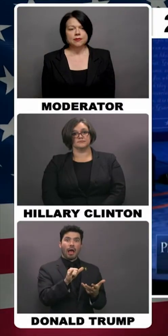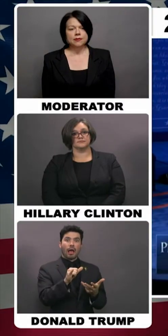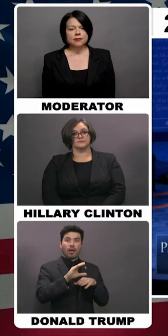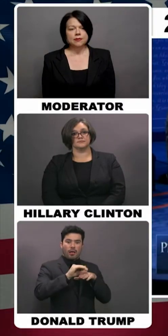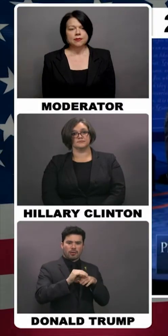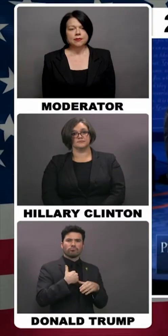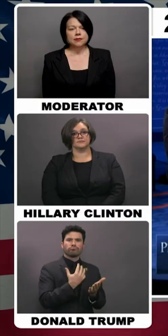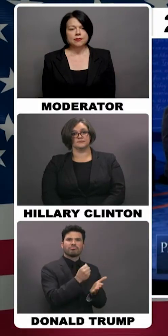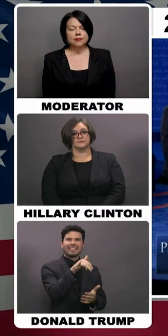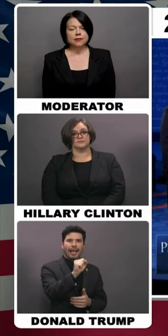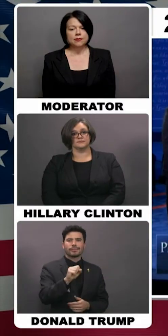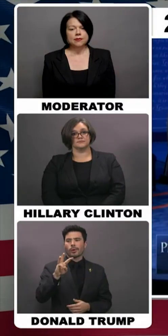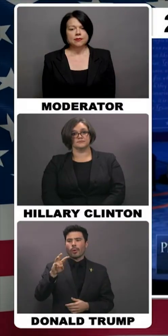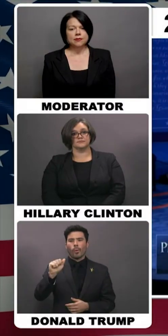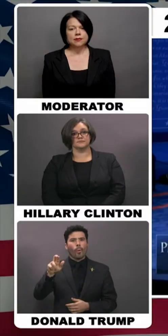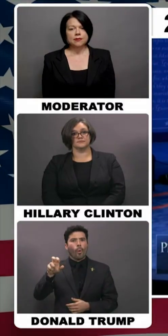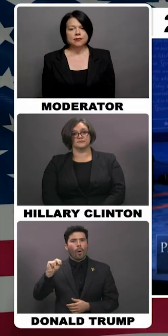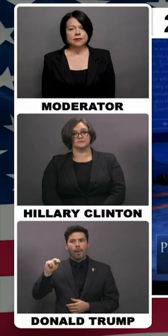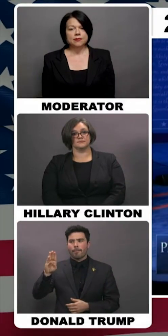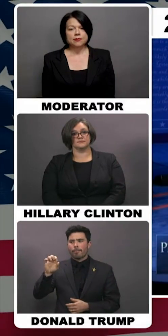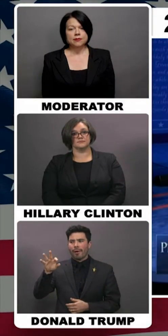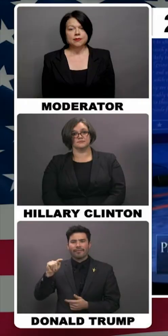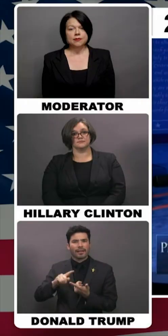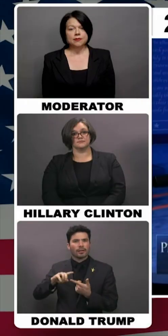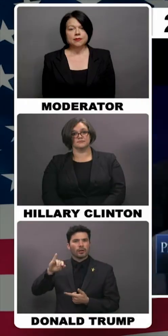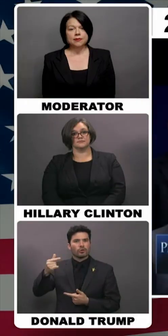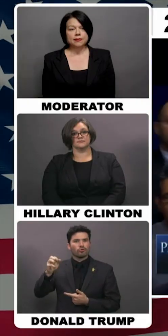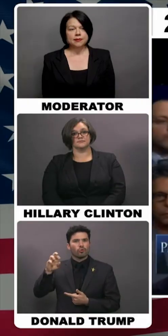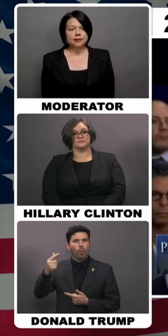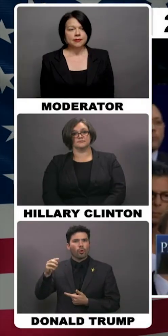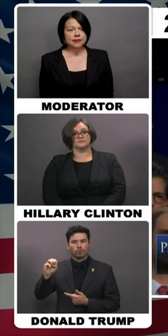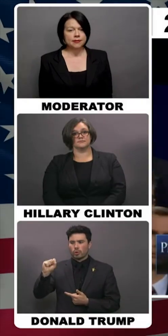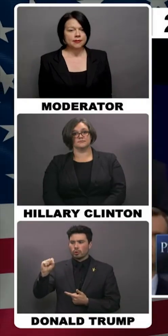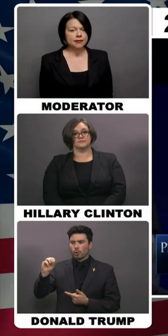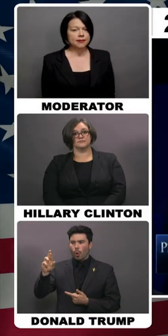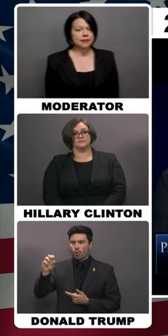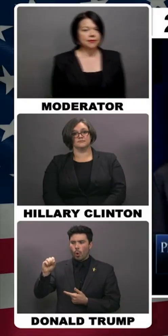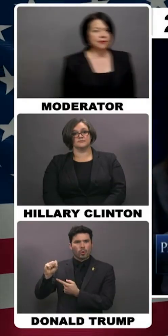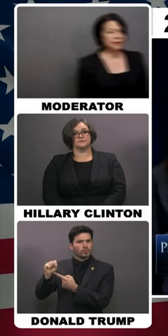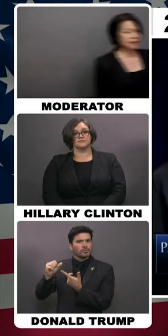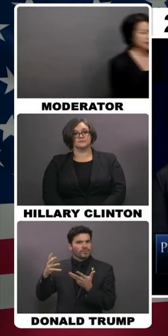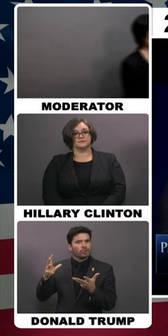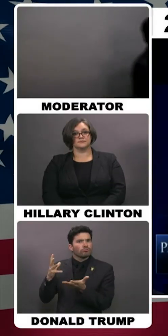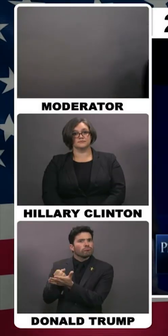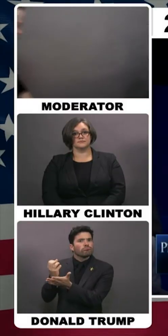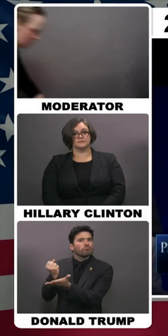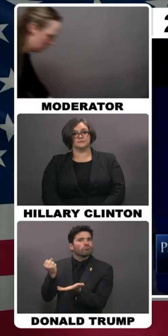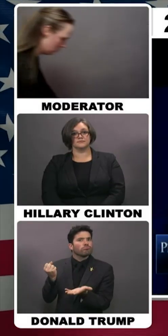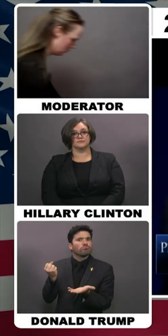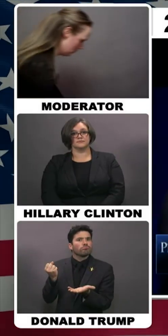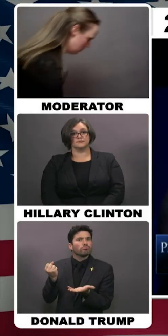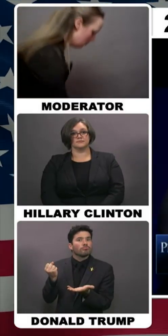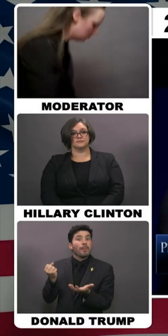And so did many of the other people that Hillary is, uh, getting money from. Now, I won't mention their names